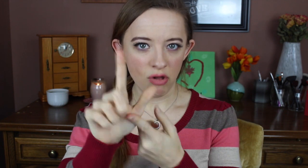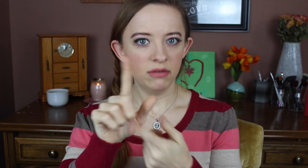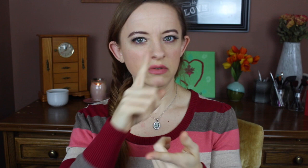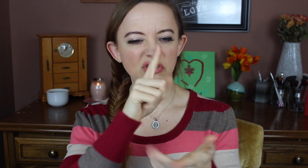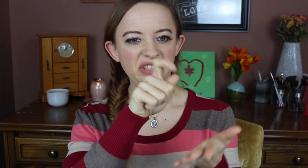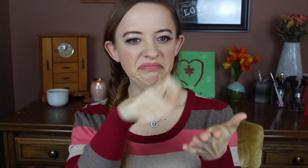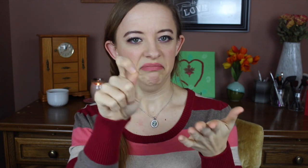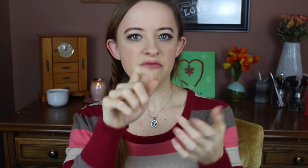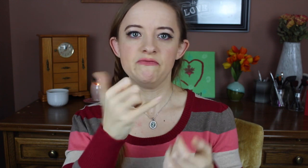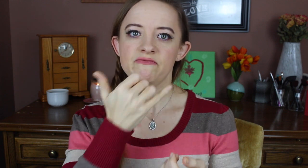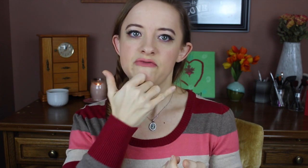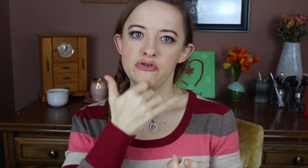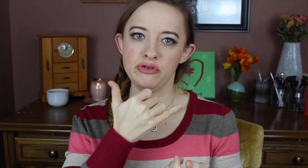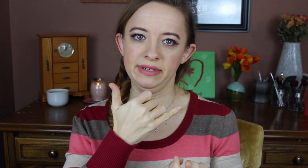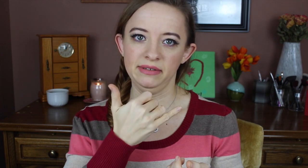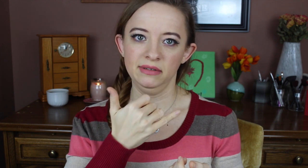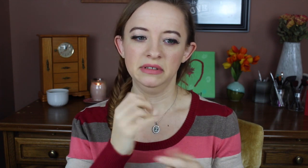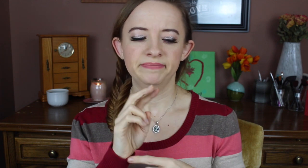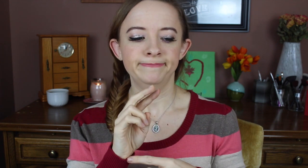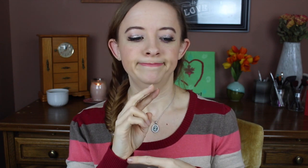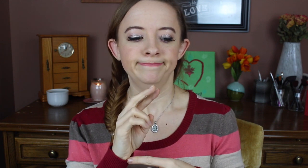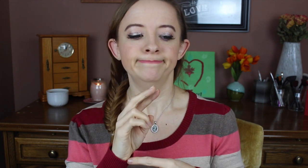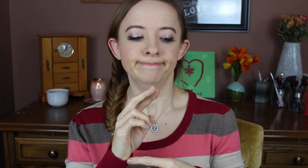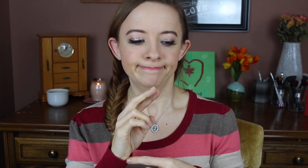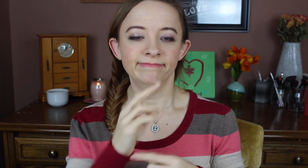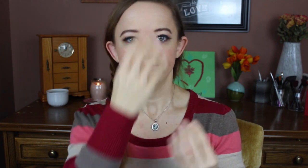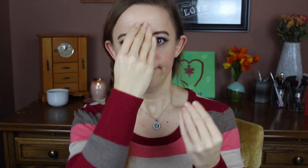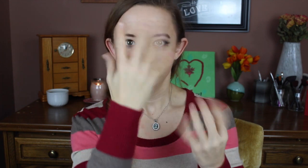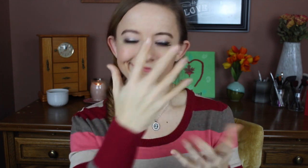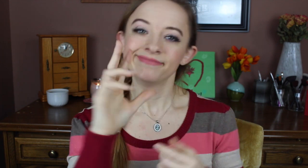metal". So she marked it incorrect.